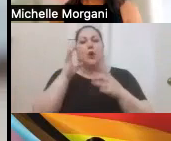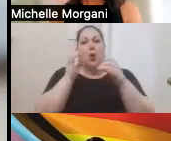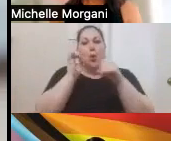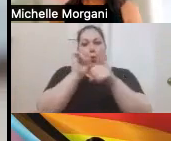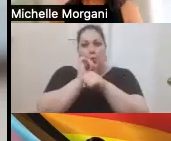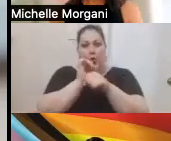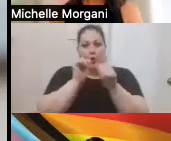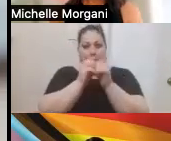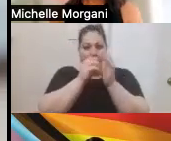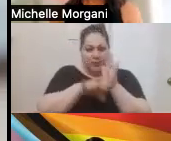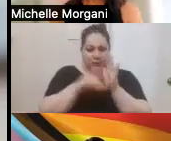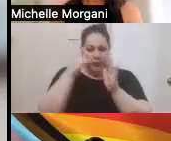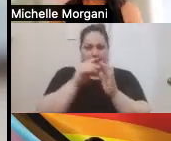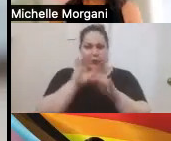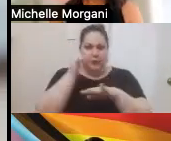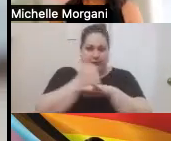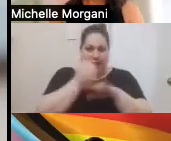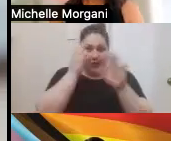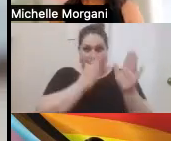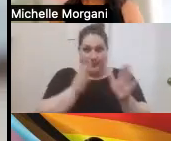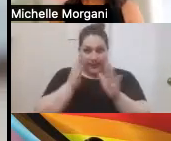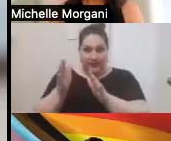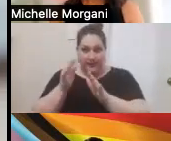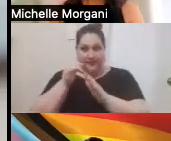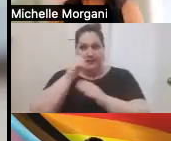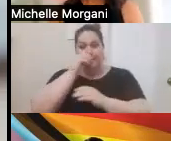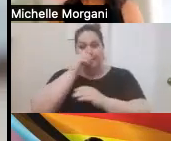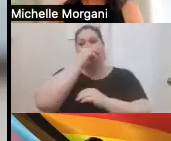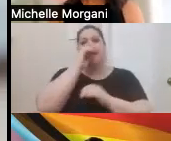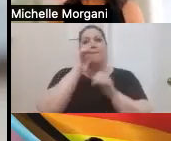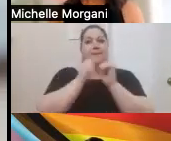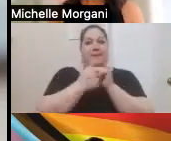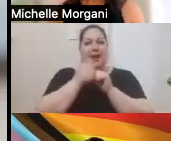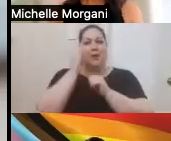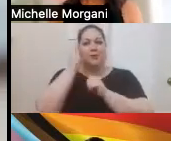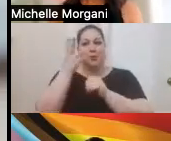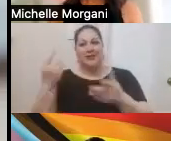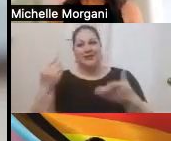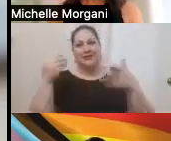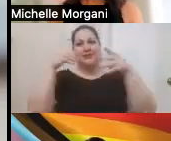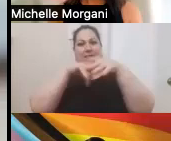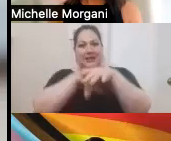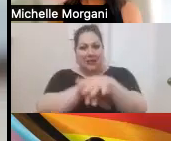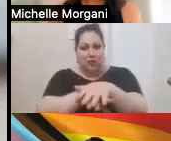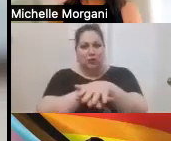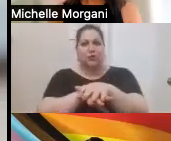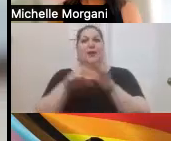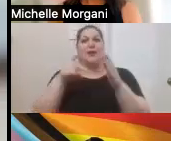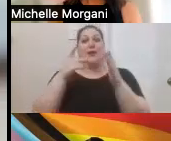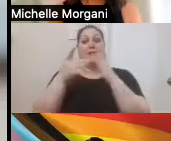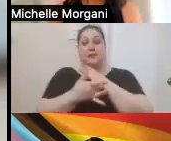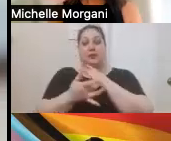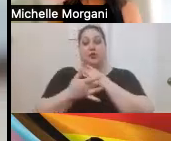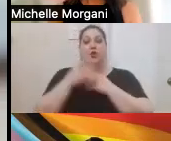for how they're going to integrate this technology into their program. For instance,